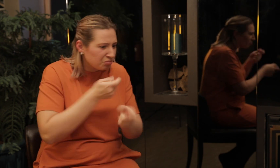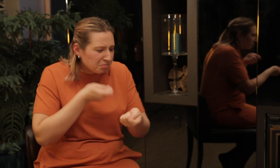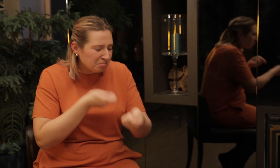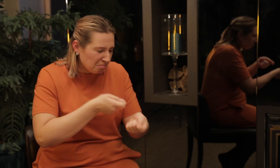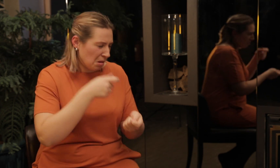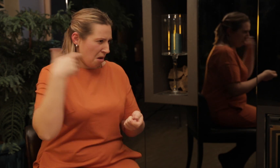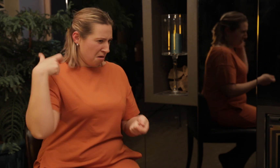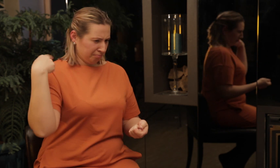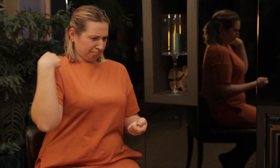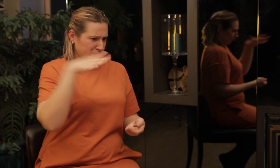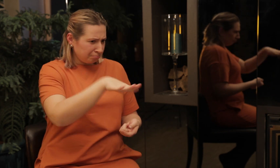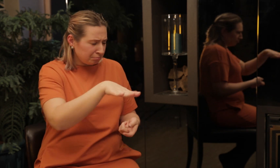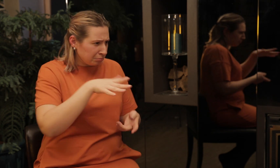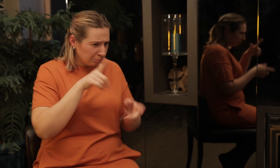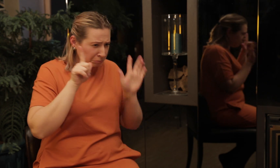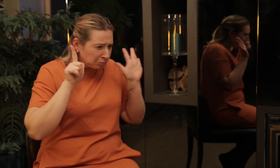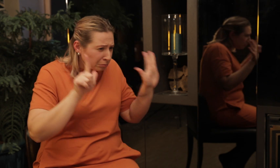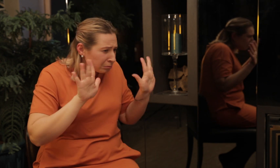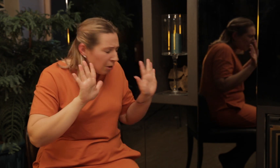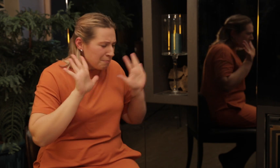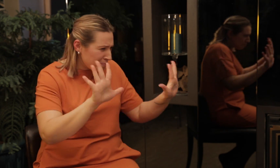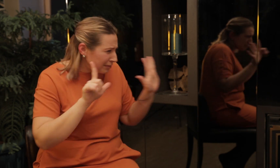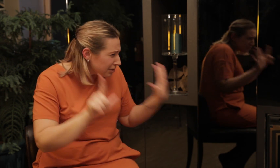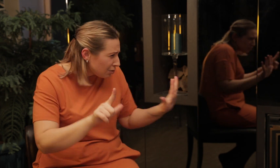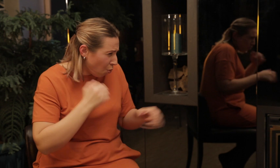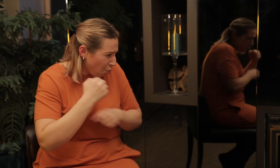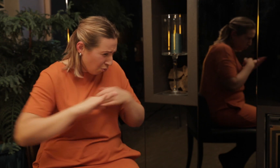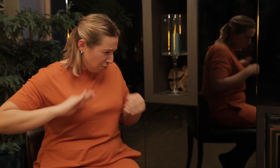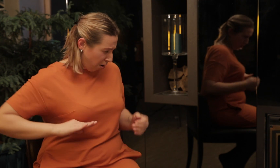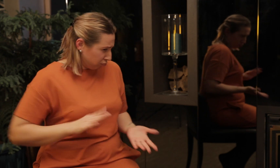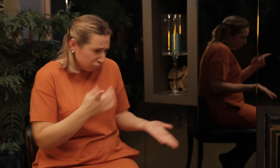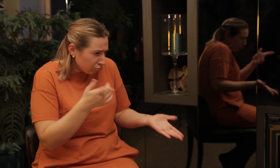My boss was wondering why I would choose that profession at a young age,